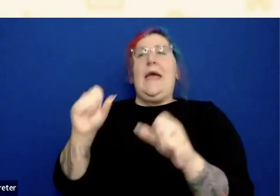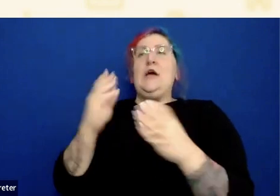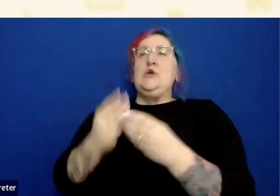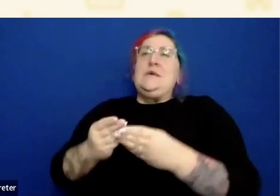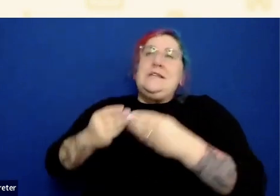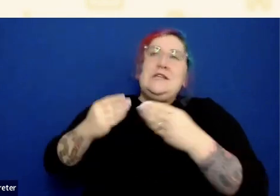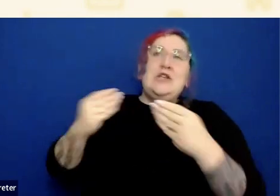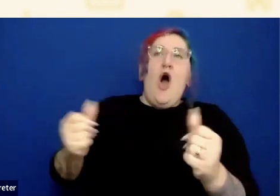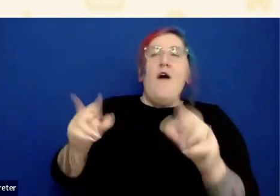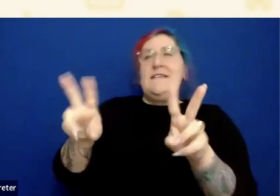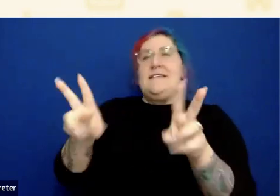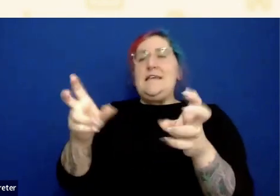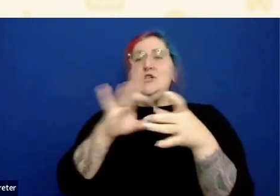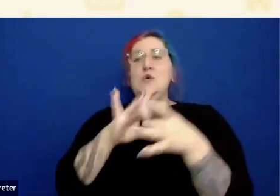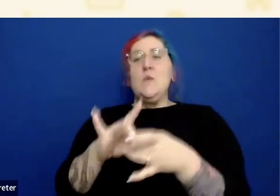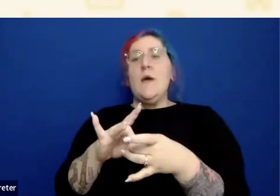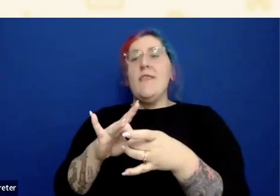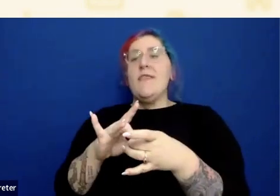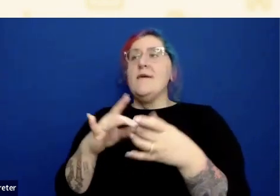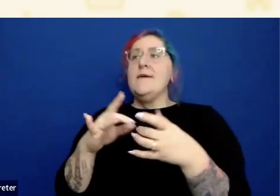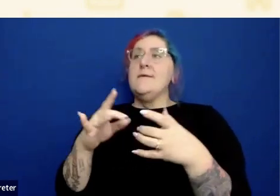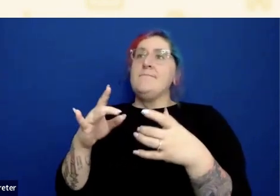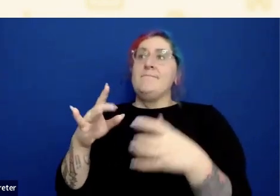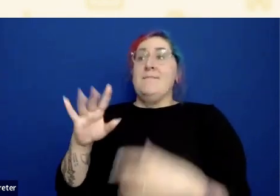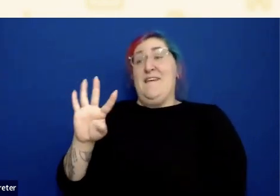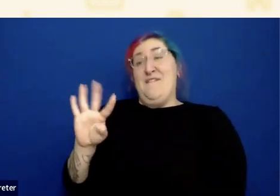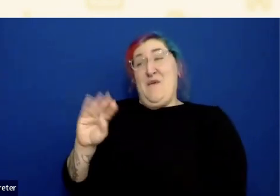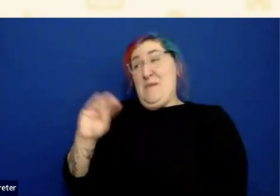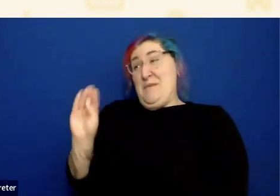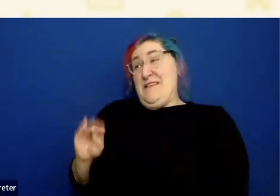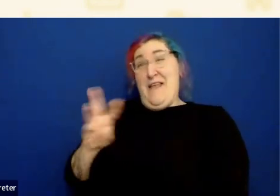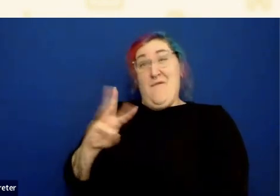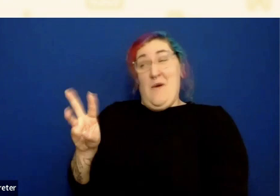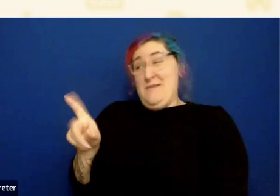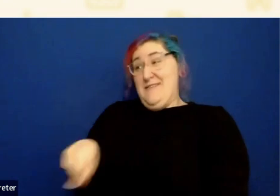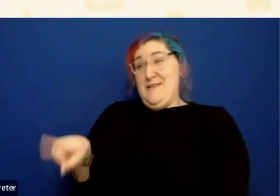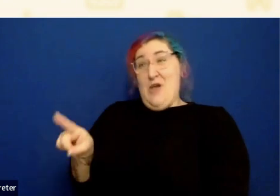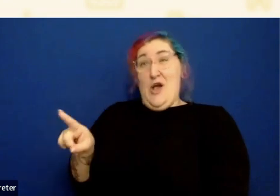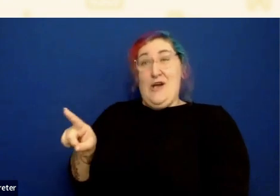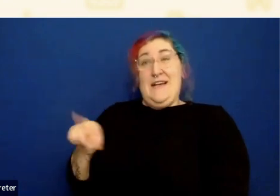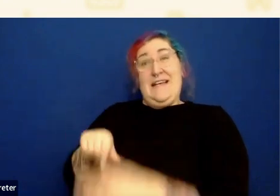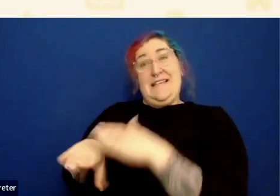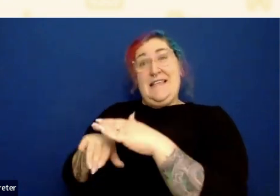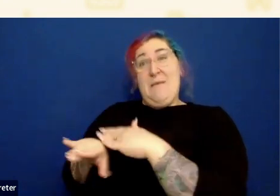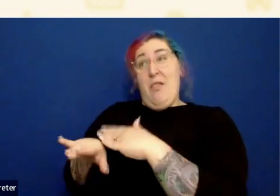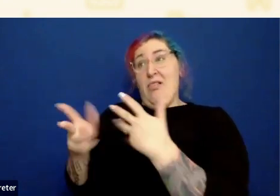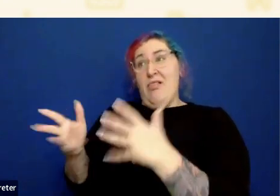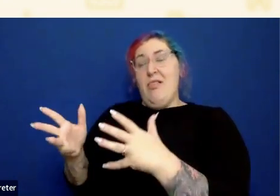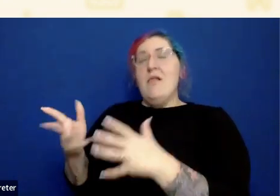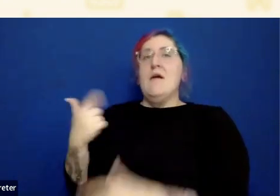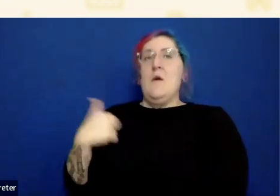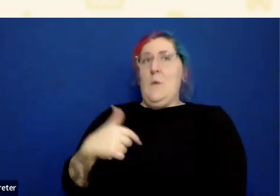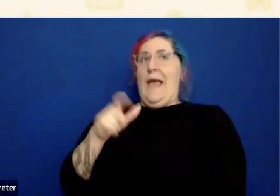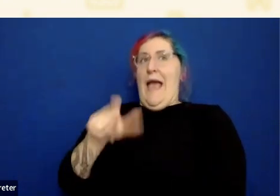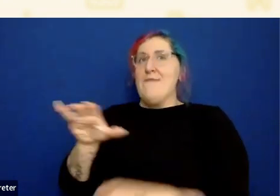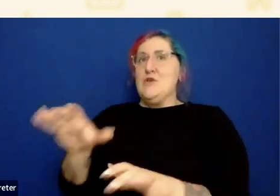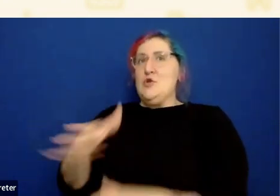about increasing from 4% of accessible sites. We've got to do better than that. We've got to crack that 5% bar.